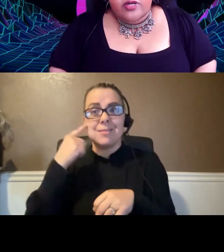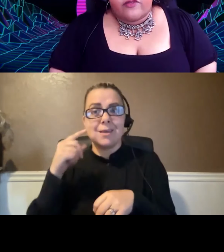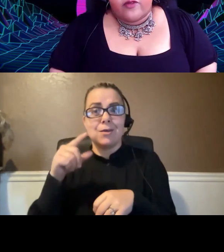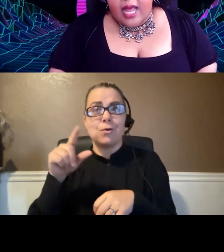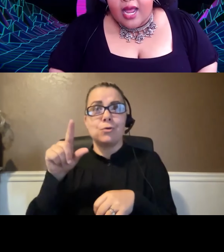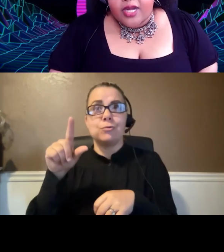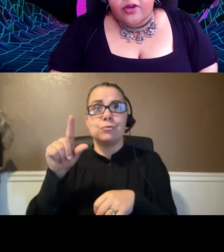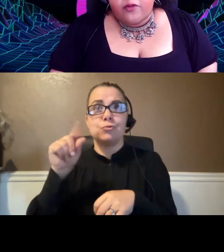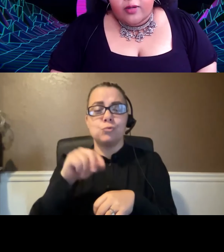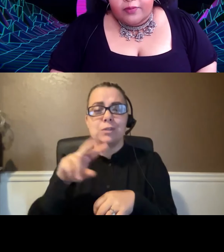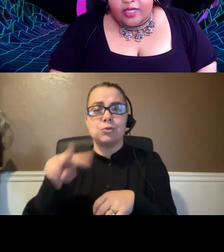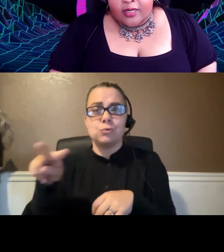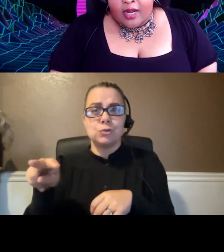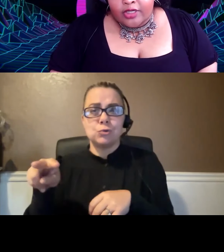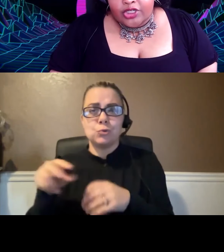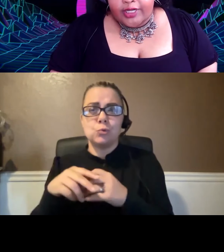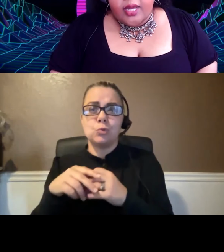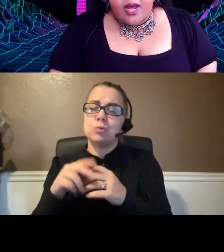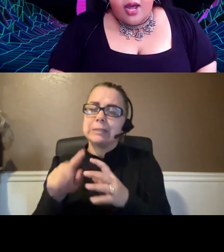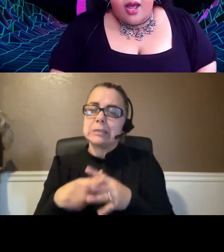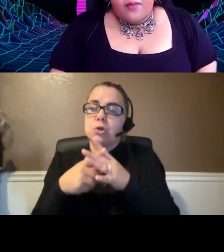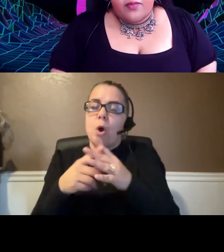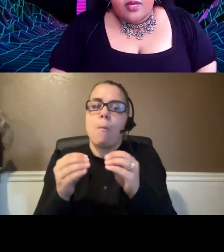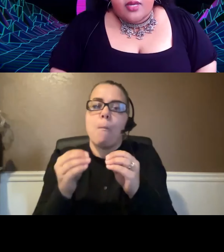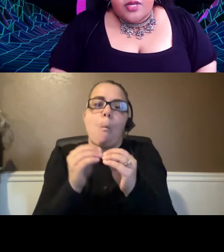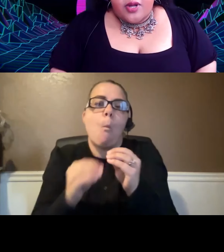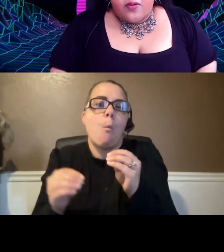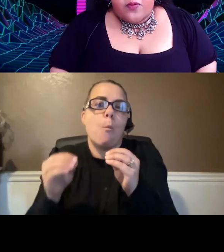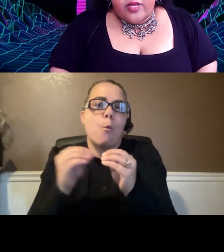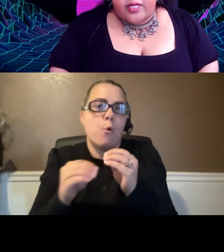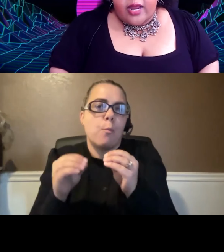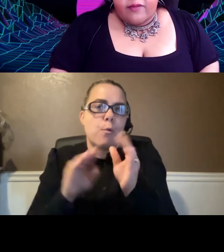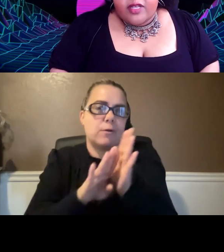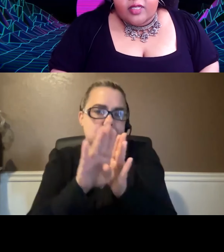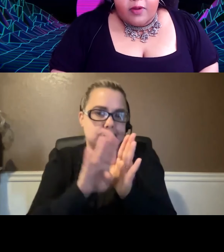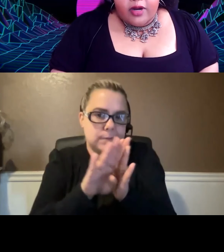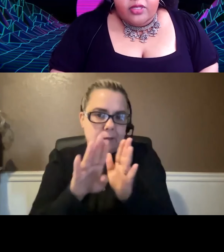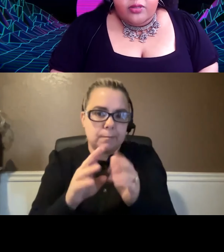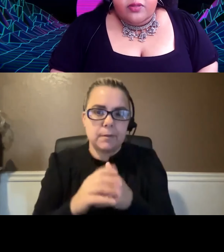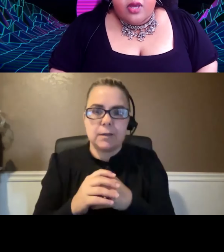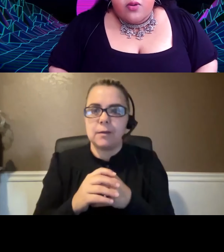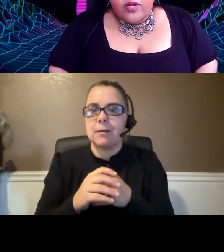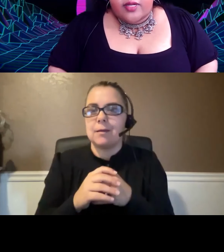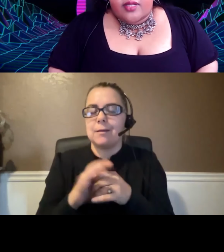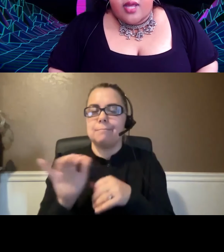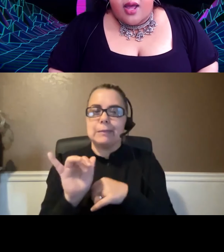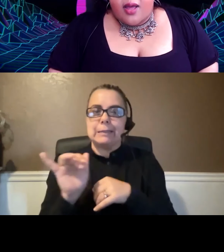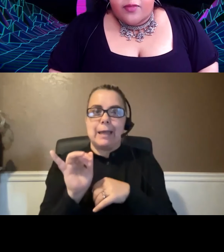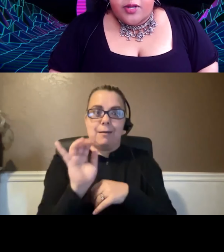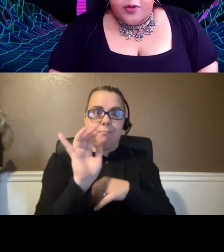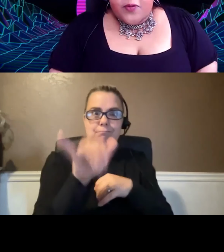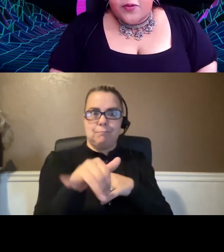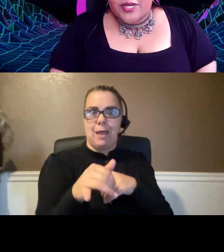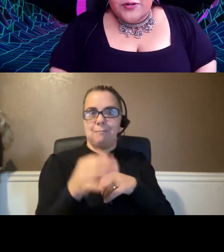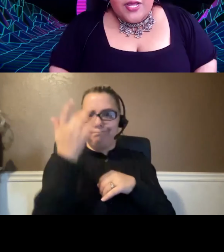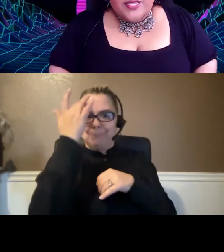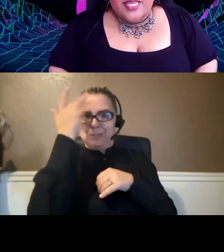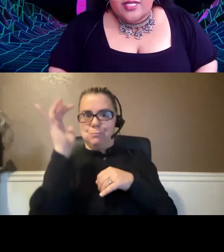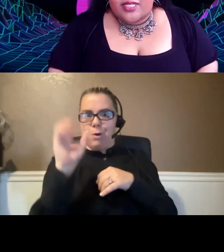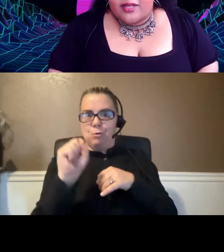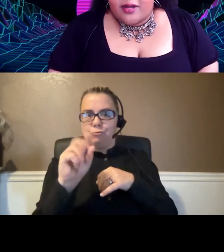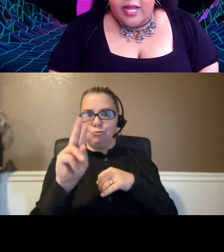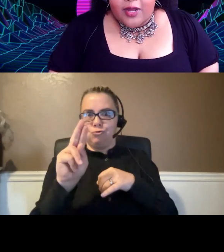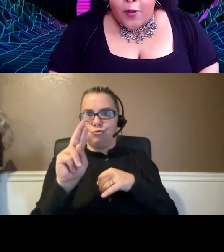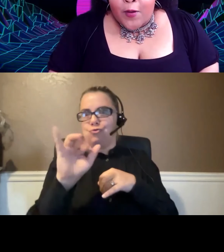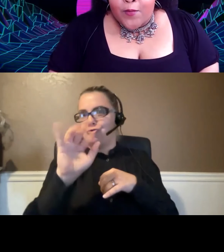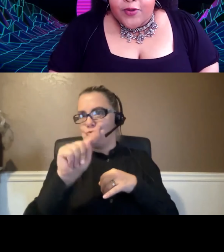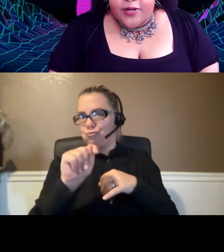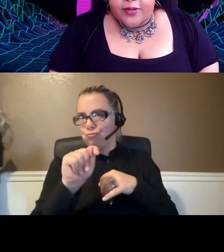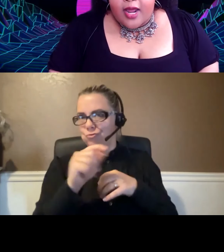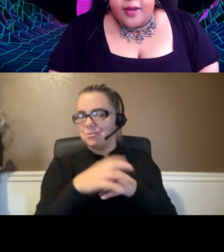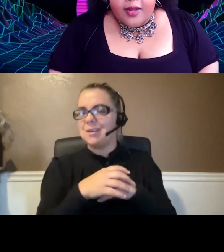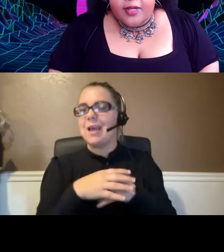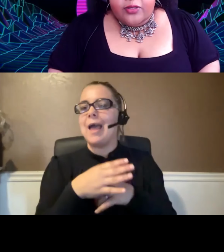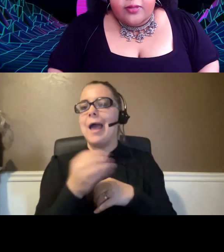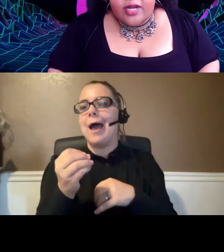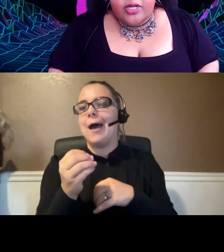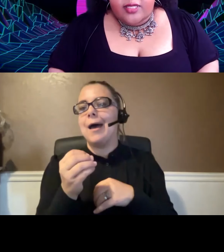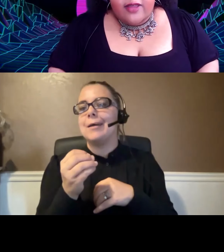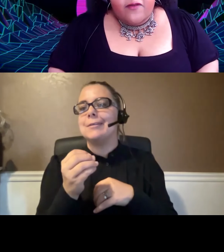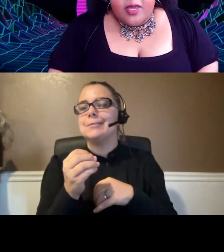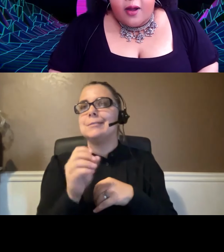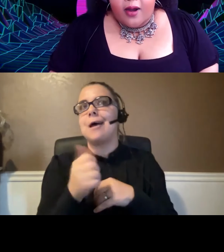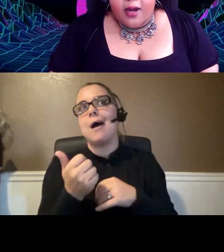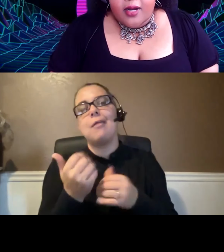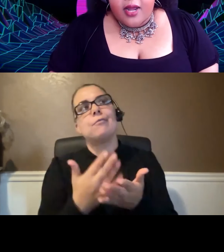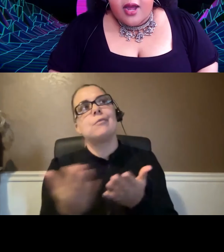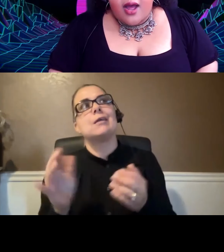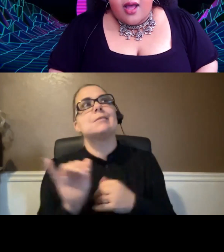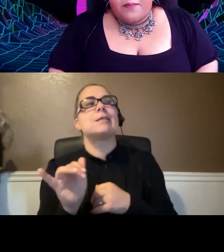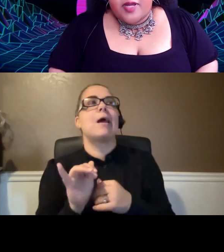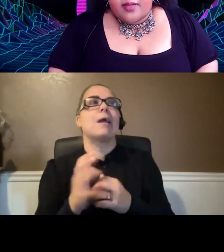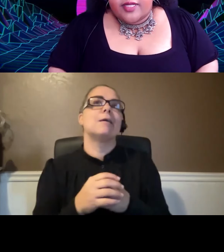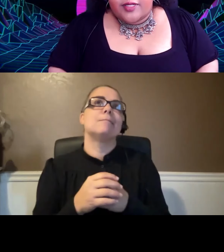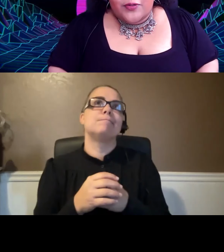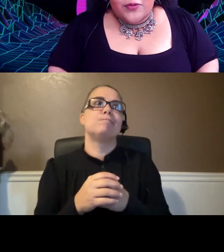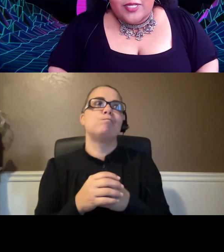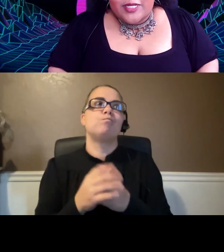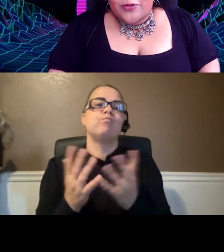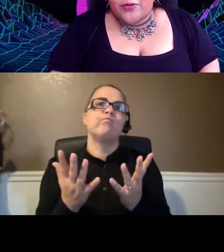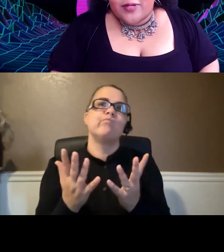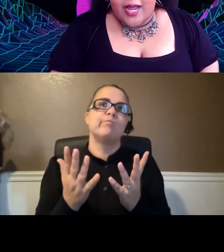different kinds of wearable technology. With these smart suits, not just VR but the Google glass,